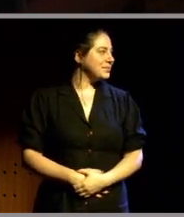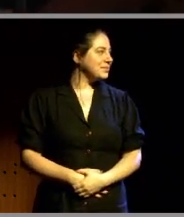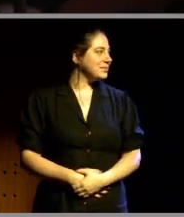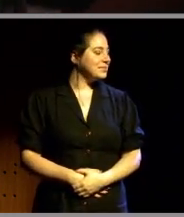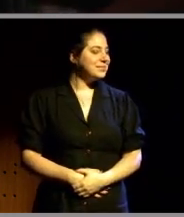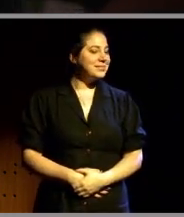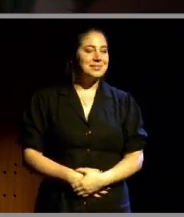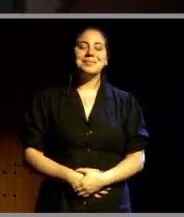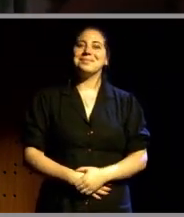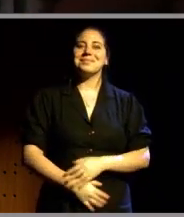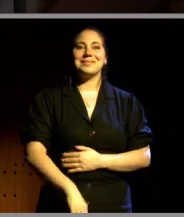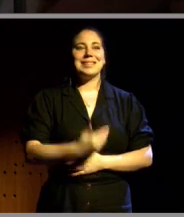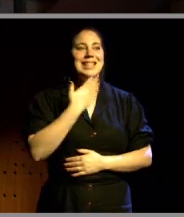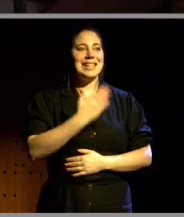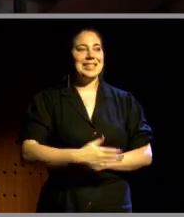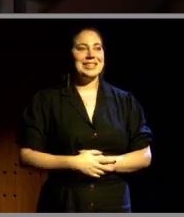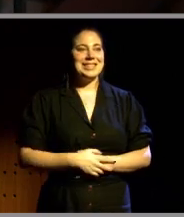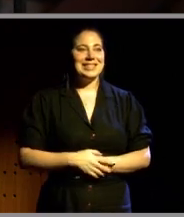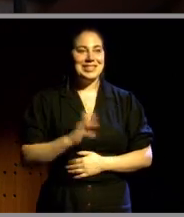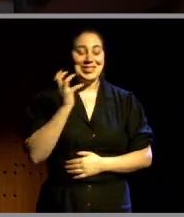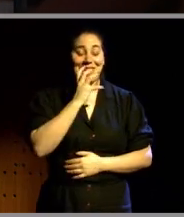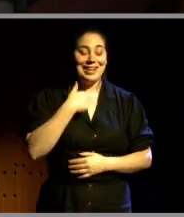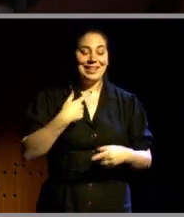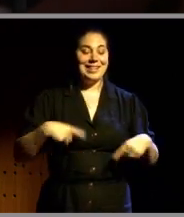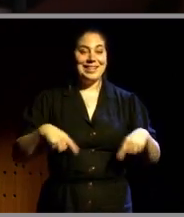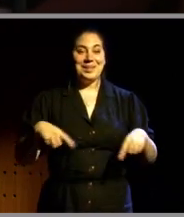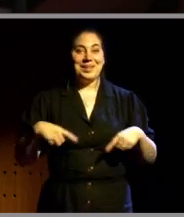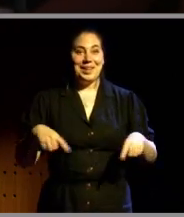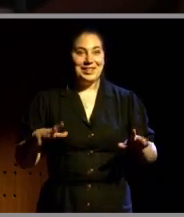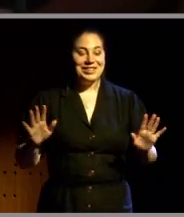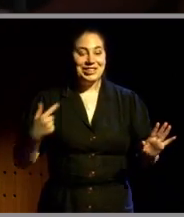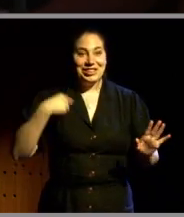Thank you. Sorry, guys, I'm a bit nervous. You'd think I've not been an actor,